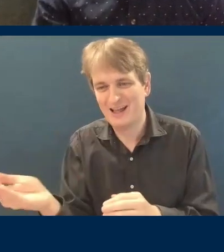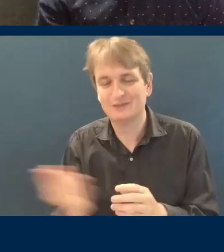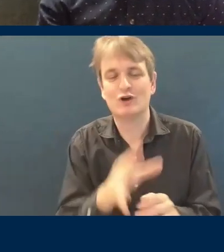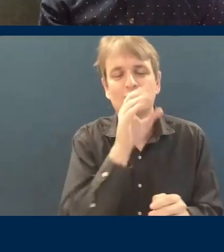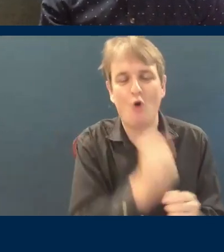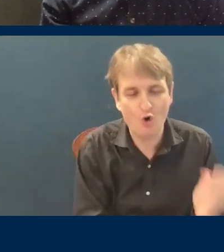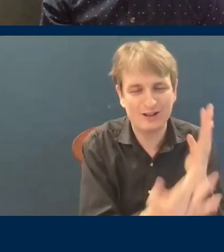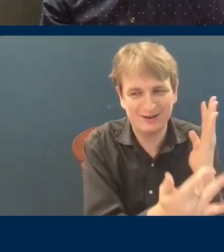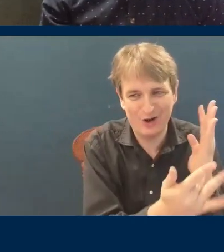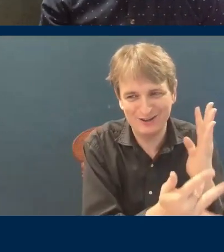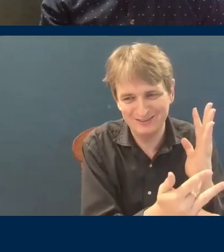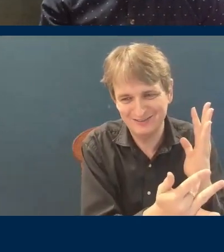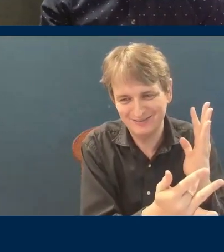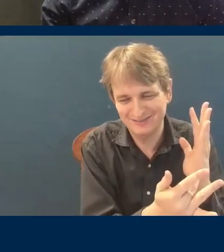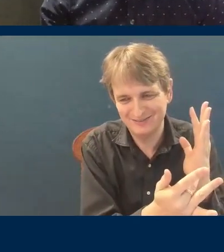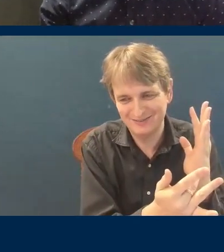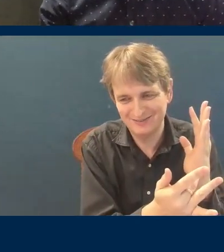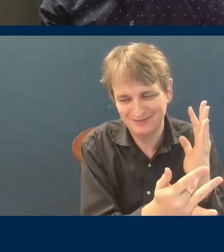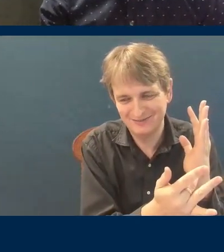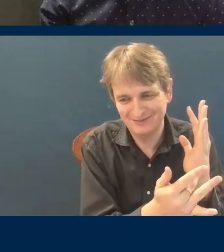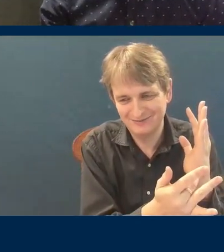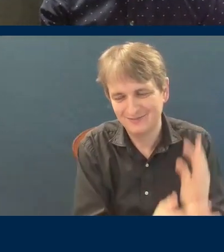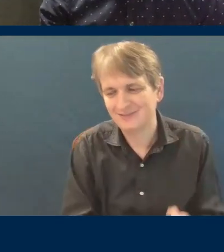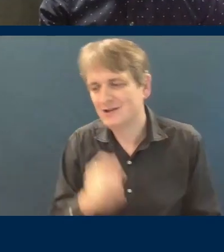So it's important to be aware of a few things. First, you might be dealing with old technology.